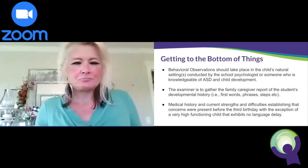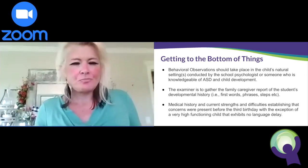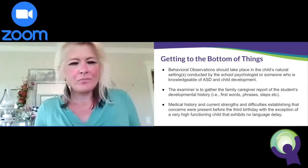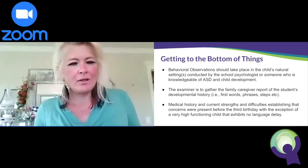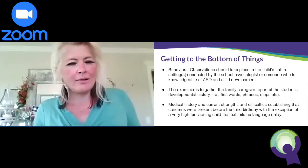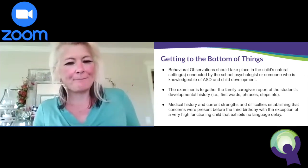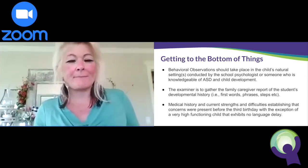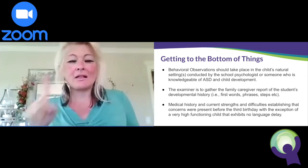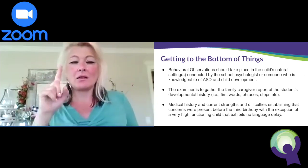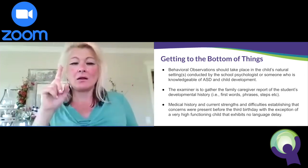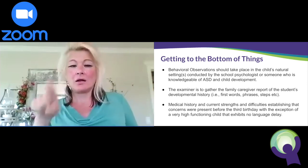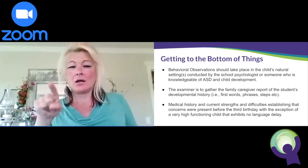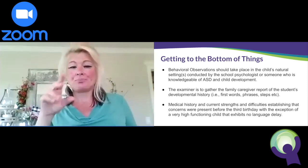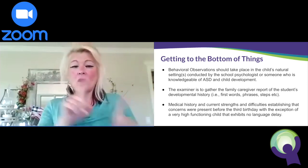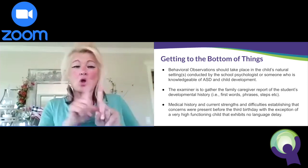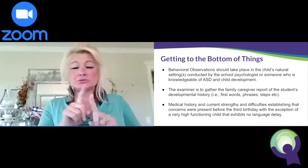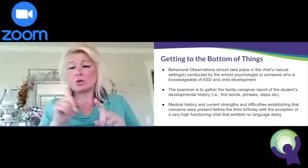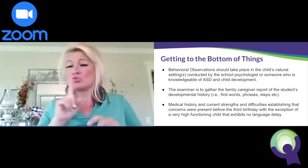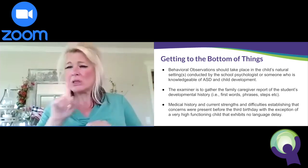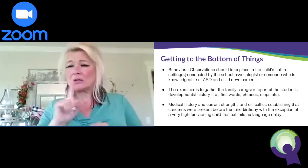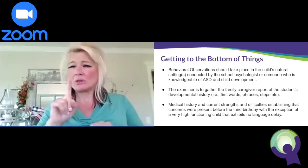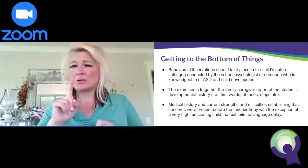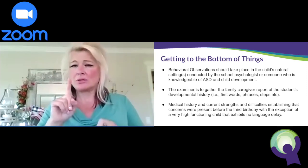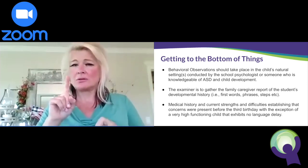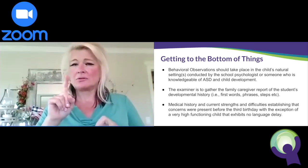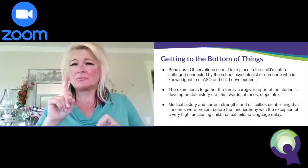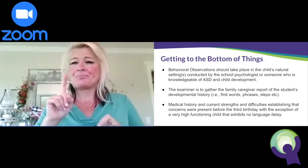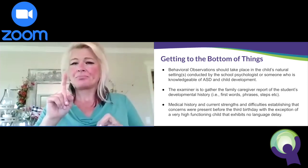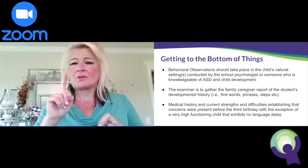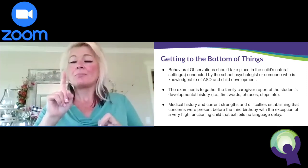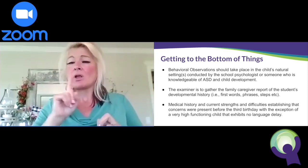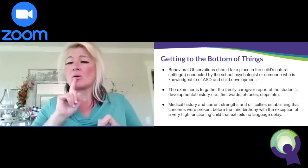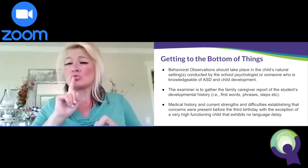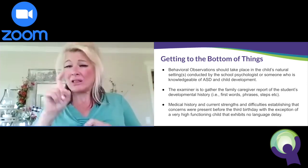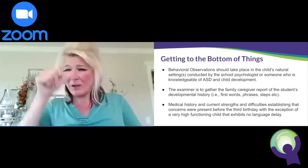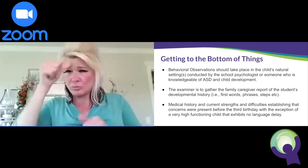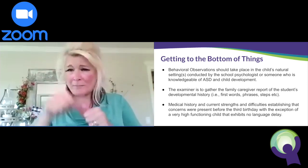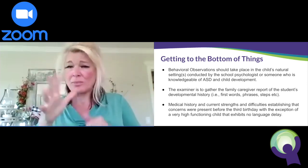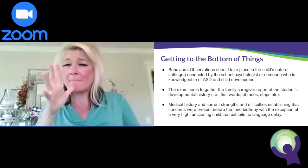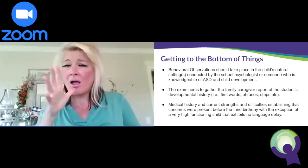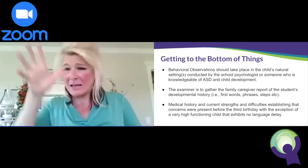kids as well or they're just communicating really well and then those things end..